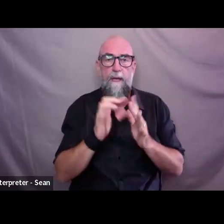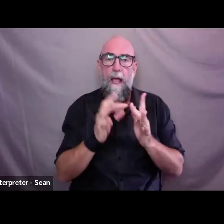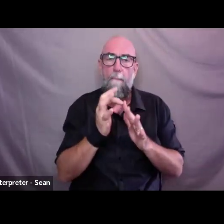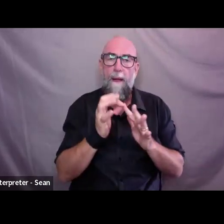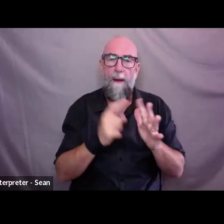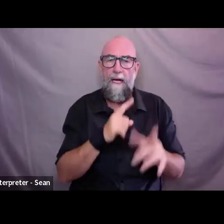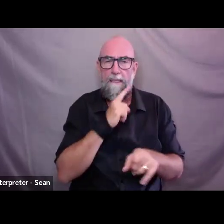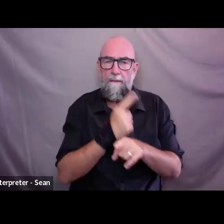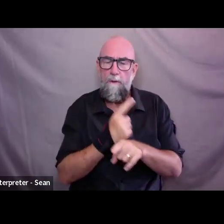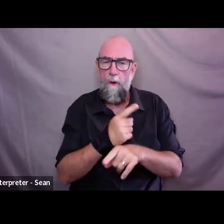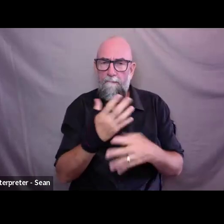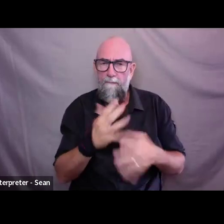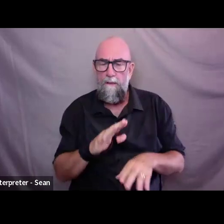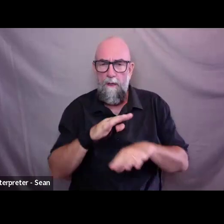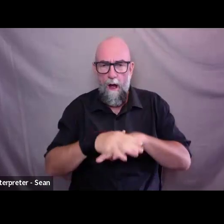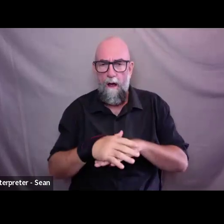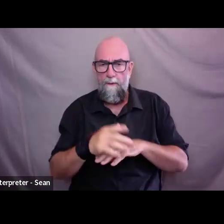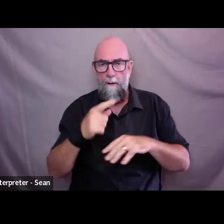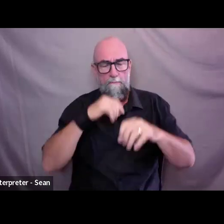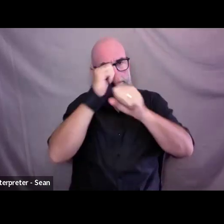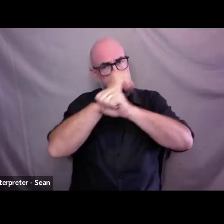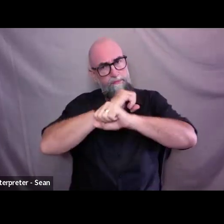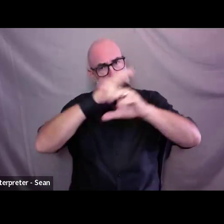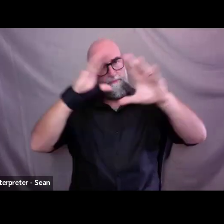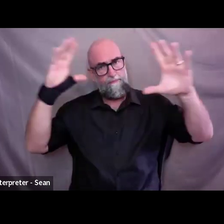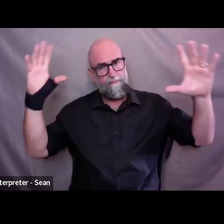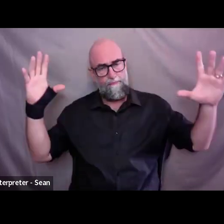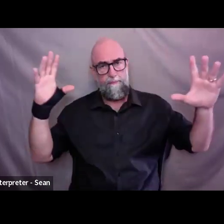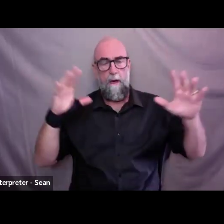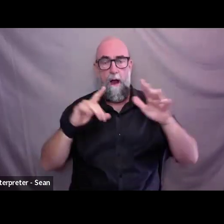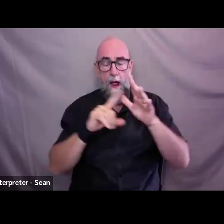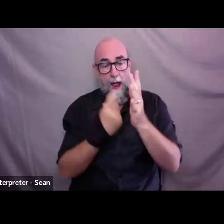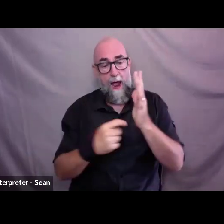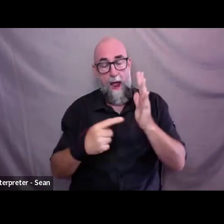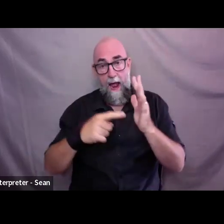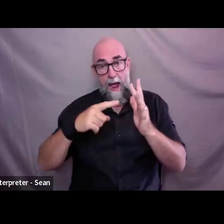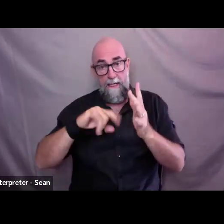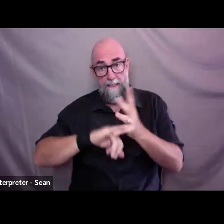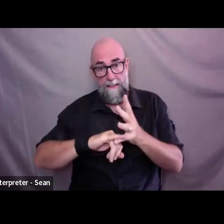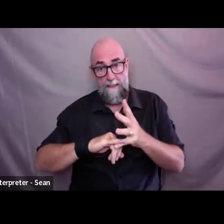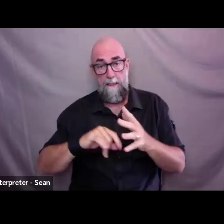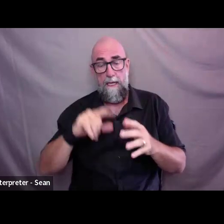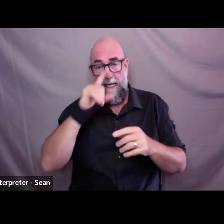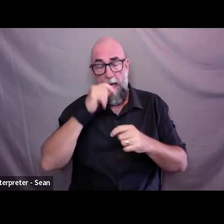looked at how art can act as a mirror of society but also the way that arts, don't talk